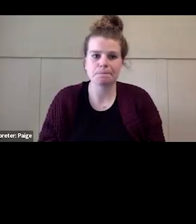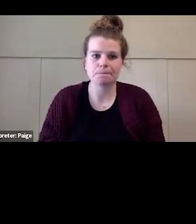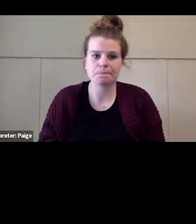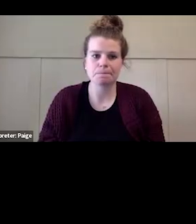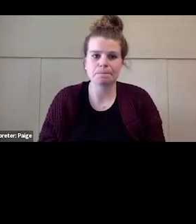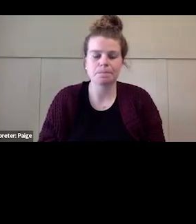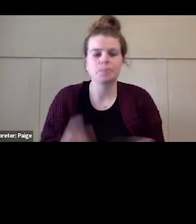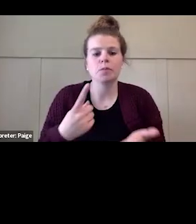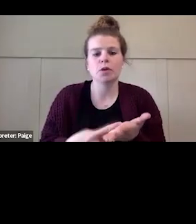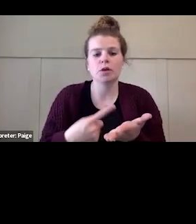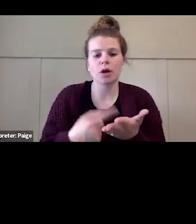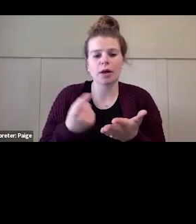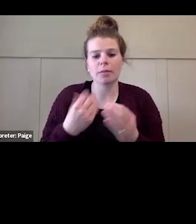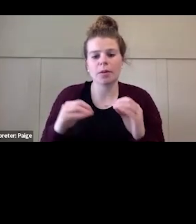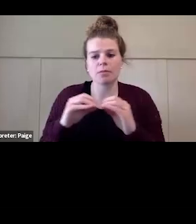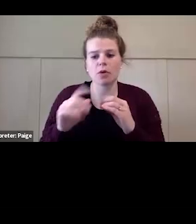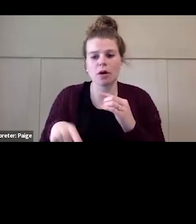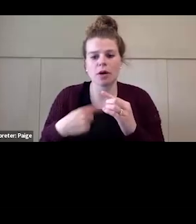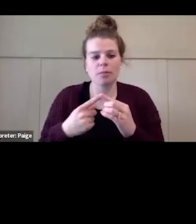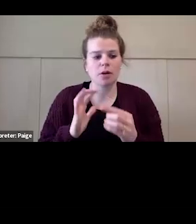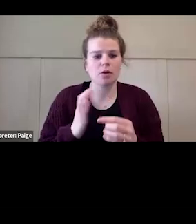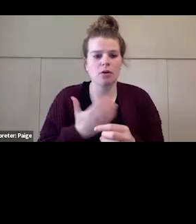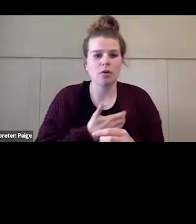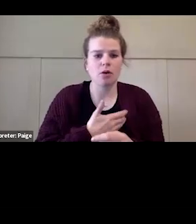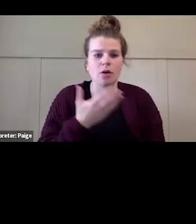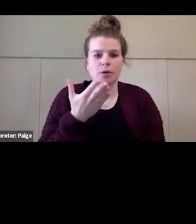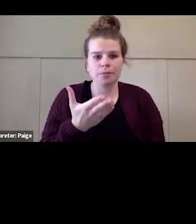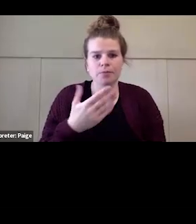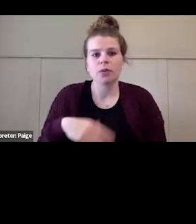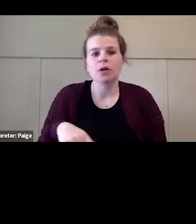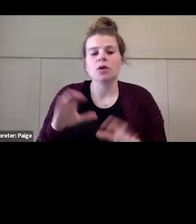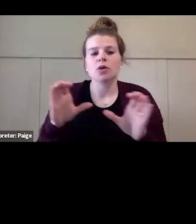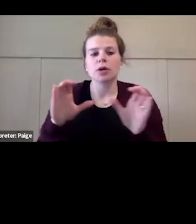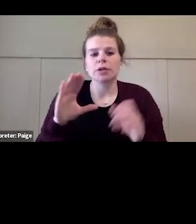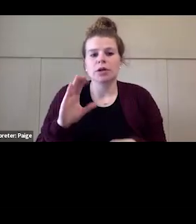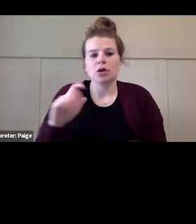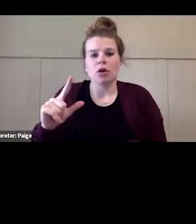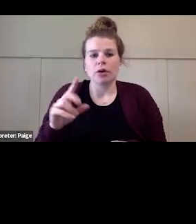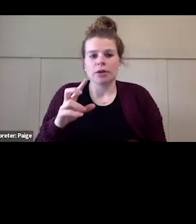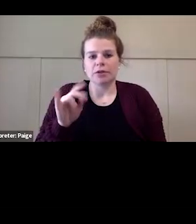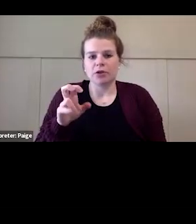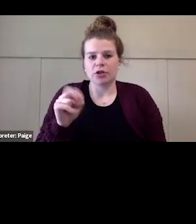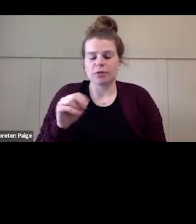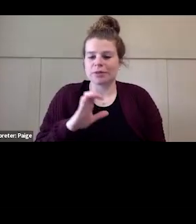I'll talk a little bit more about our Crisis Call Diversion team. And again, this is where we have three FTEs